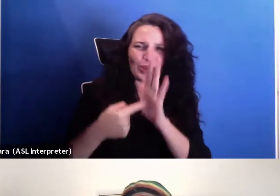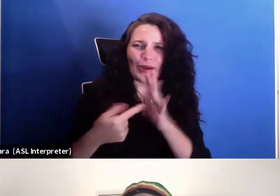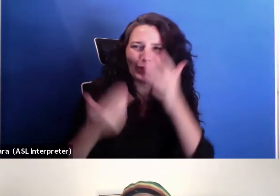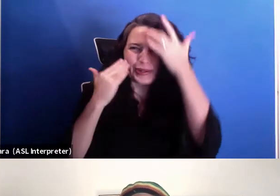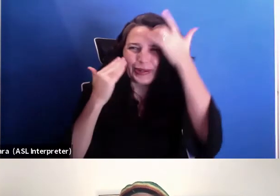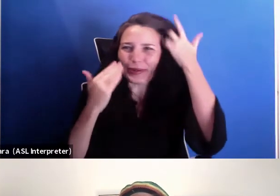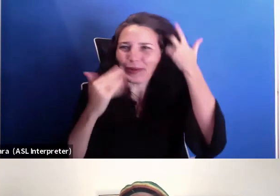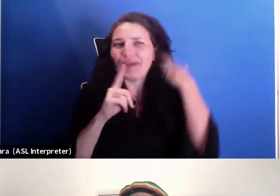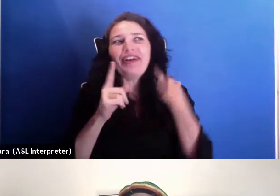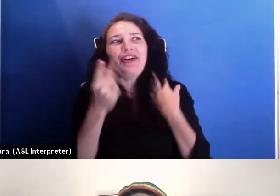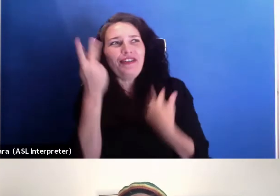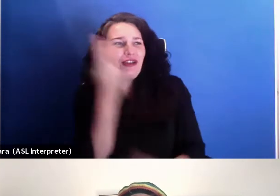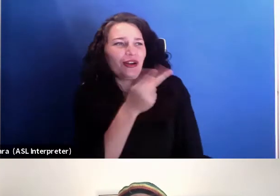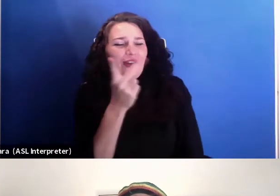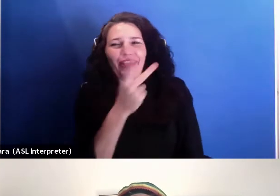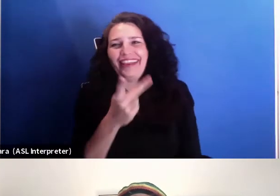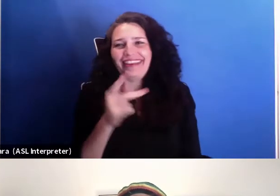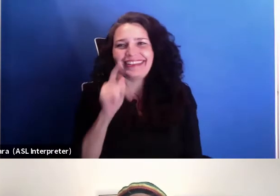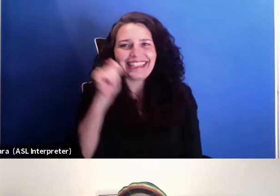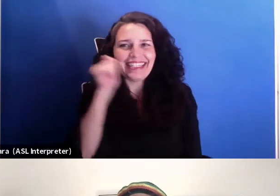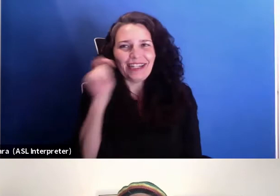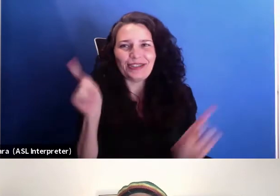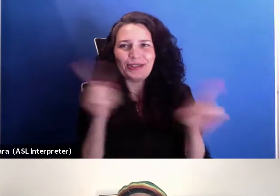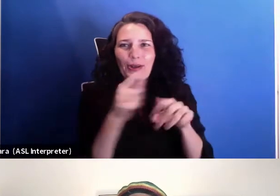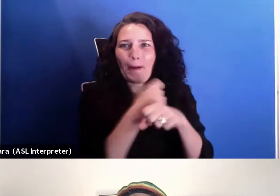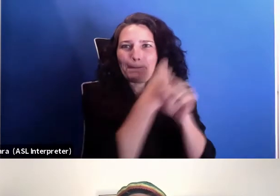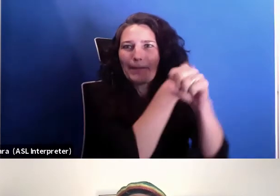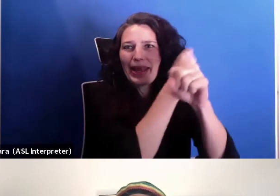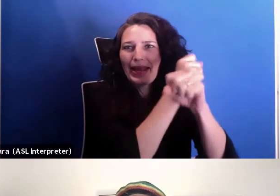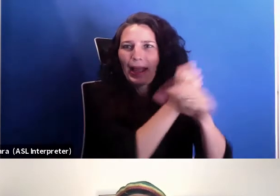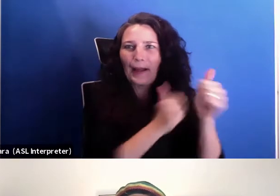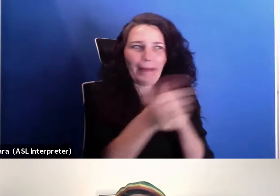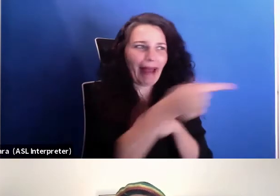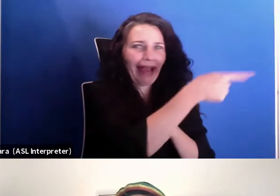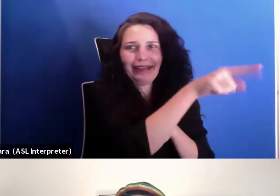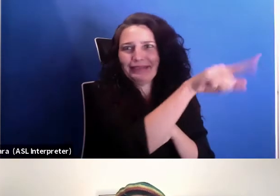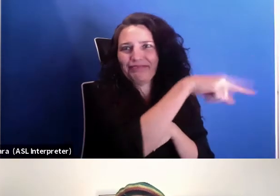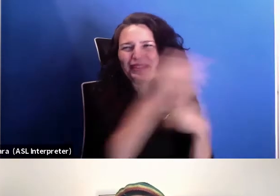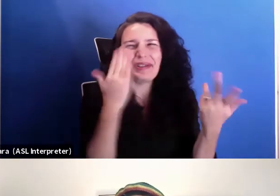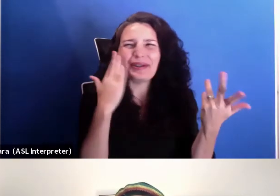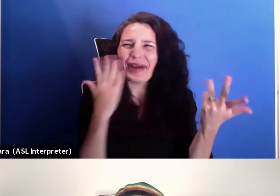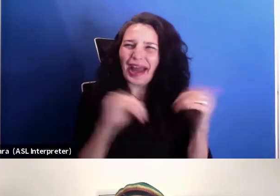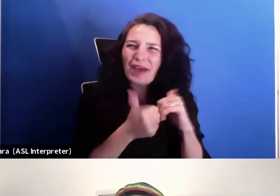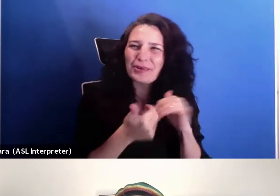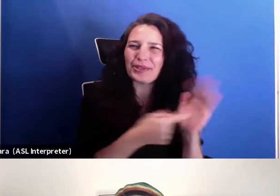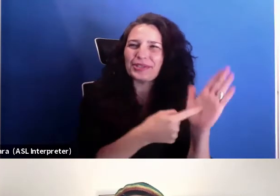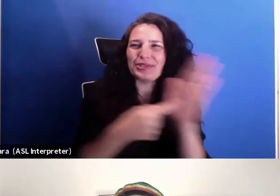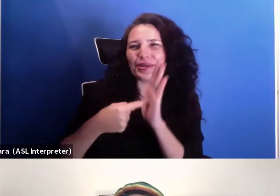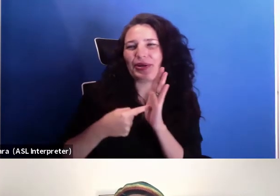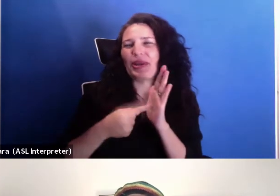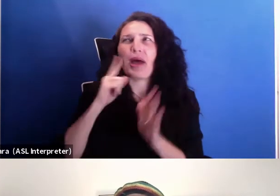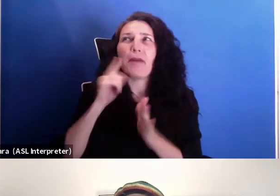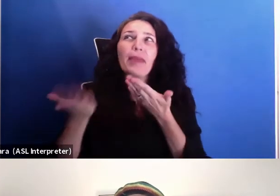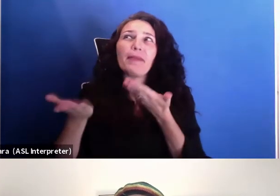And our concept from the beginning was, let's make this sort of a mashup of something like "The Breakfast Club" or "Wet Hot American Summer",